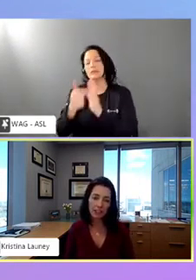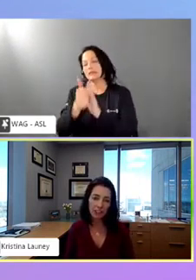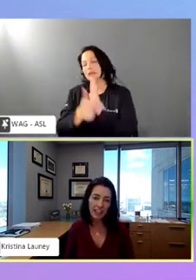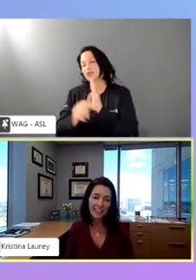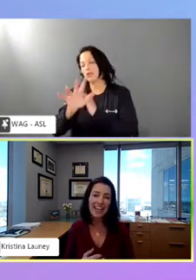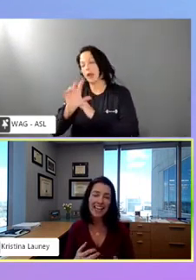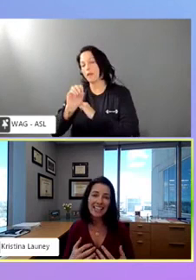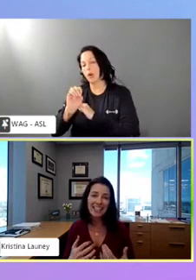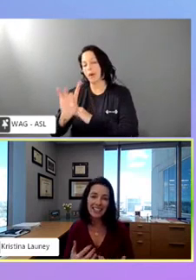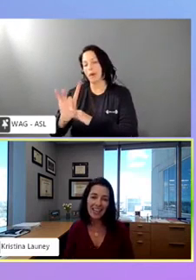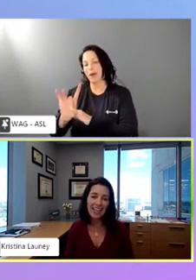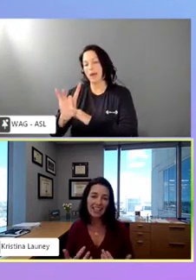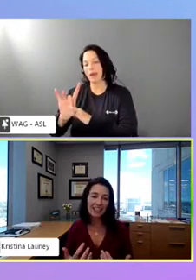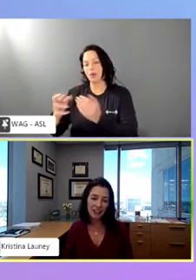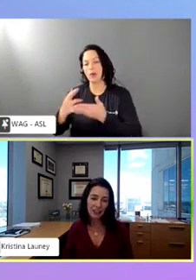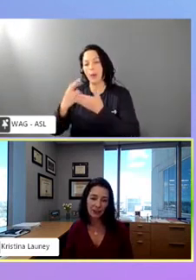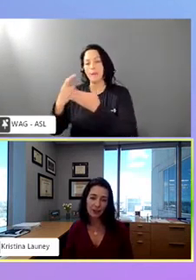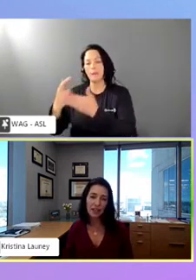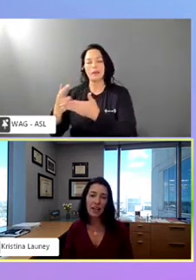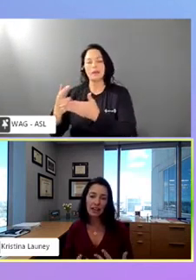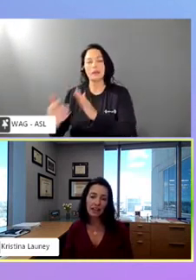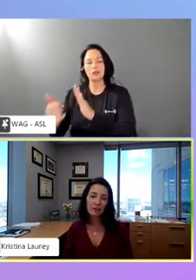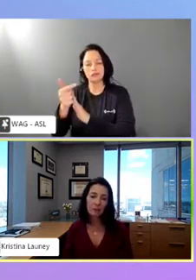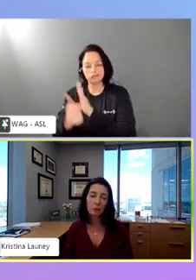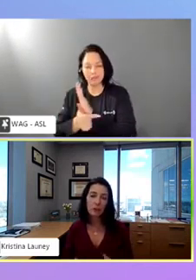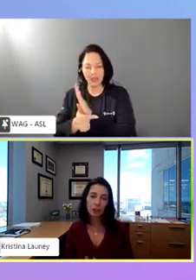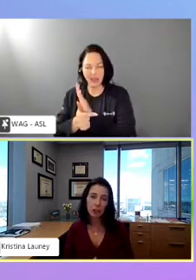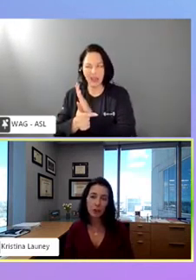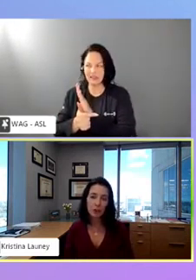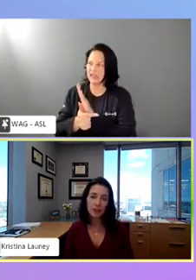its first reports on the federal governments compliance